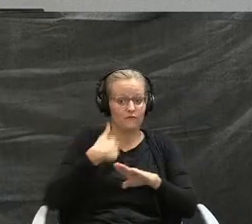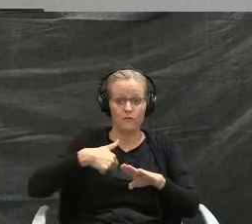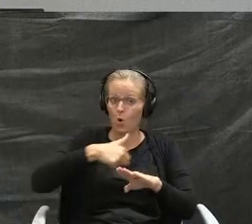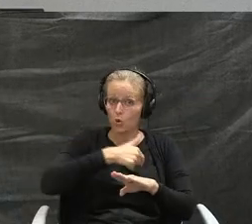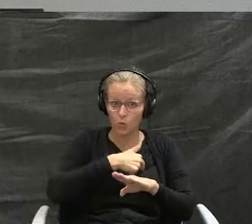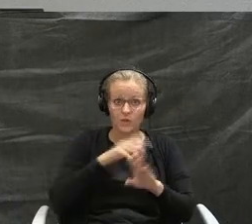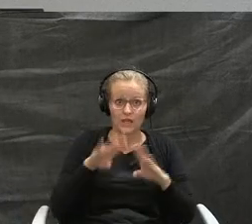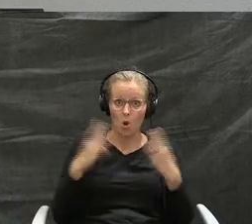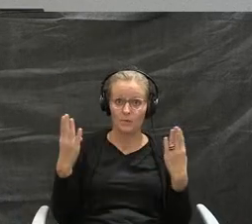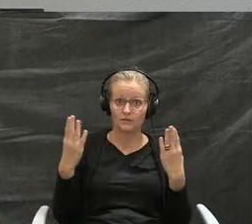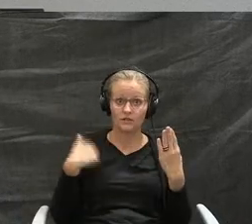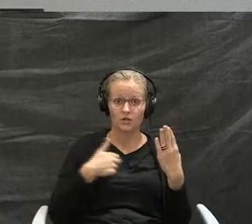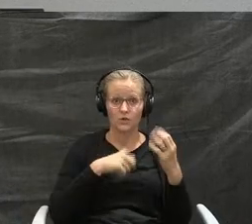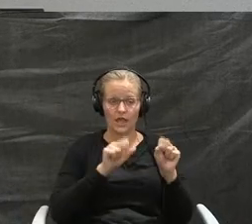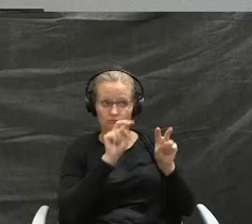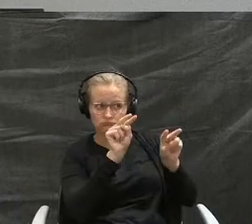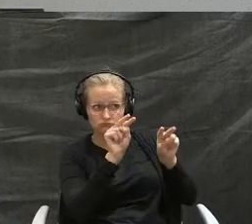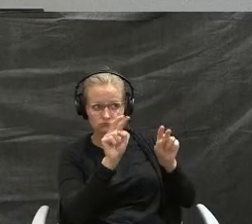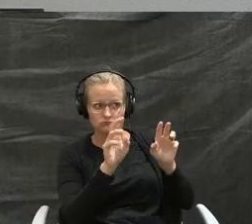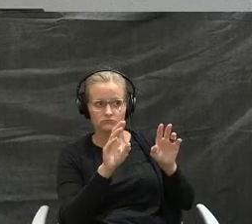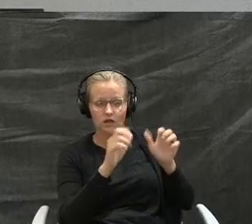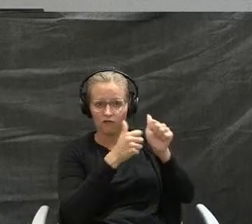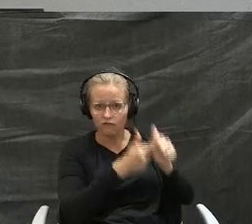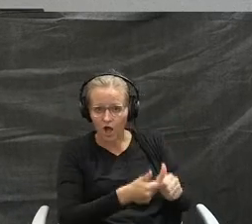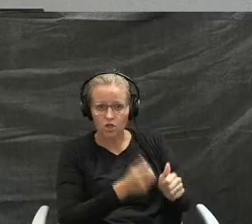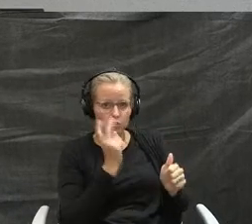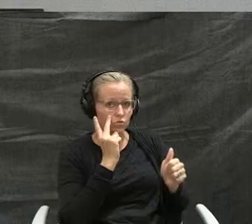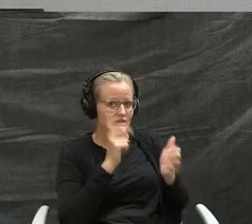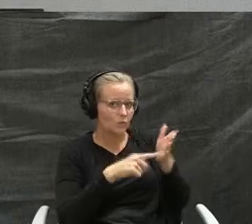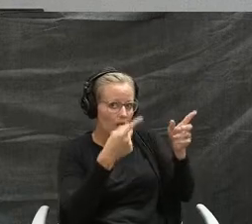in them. And of course in other countries as I mentioned.